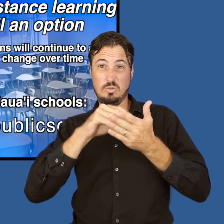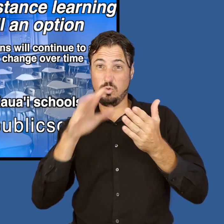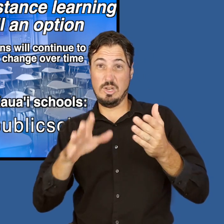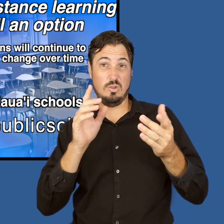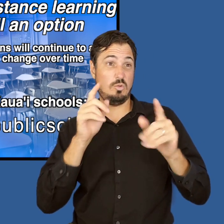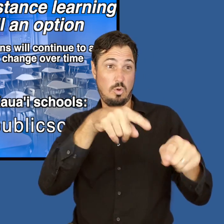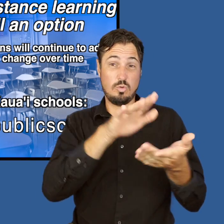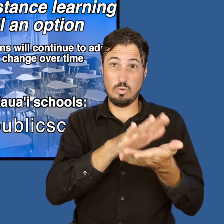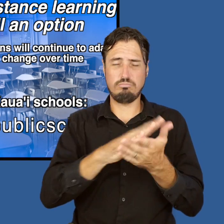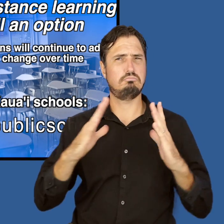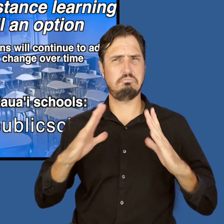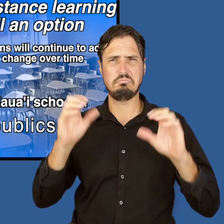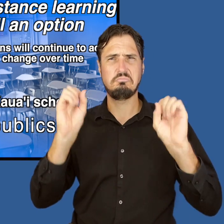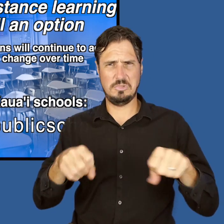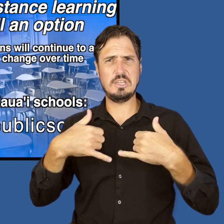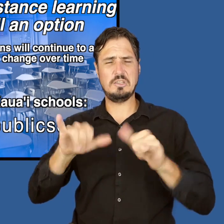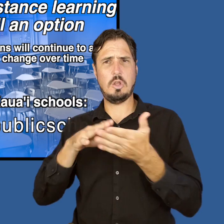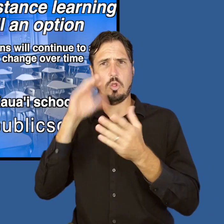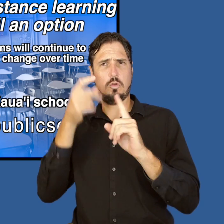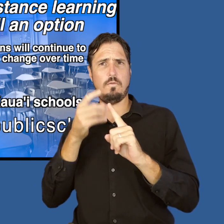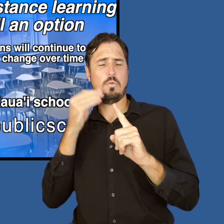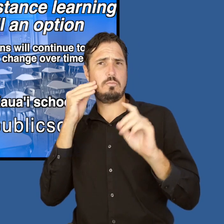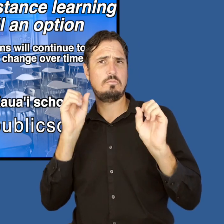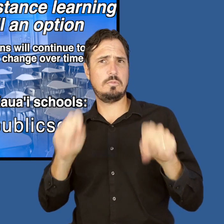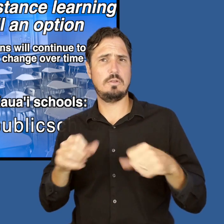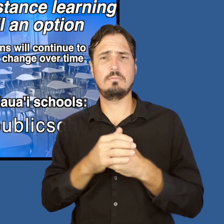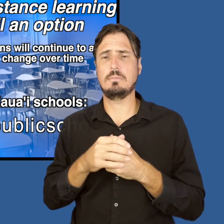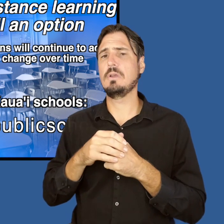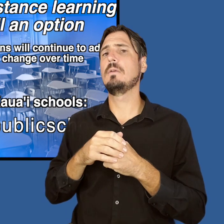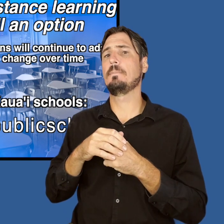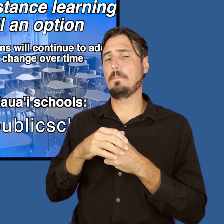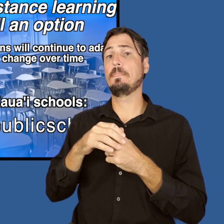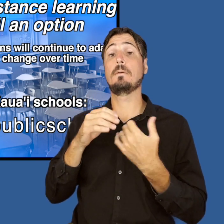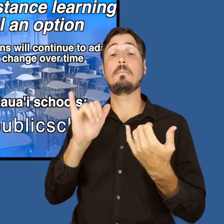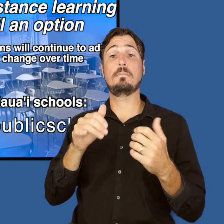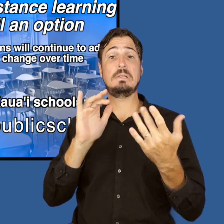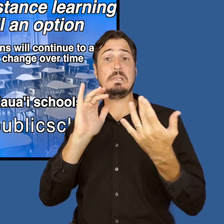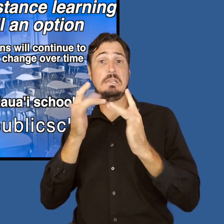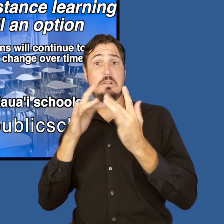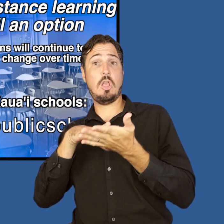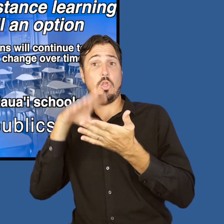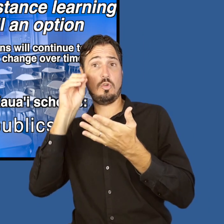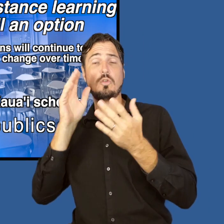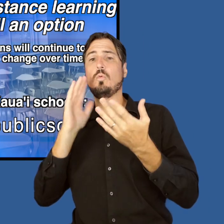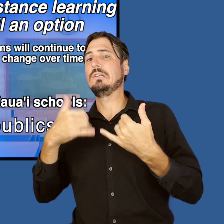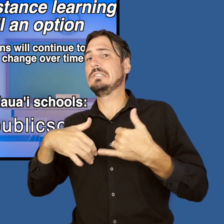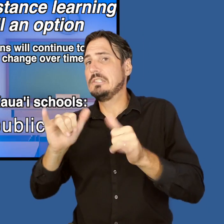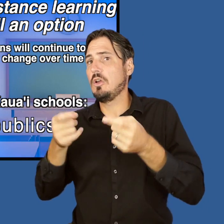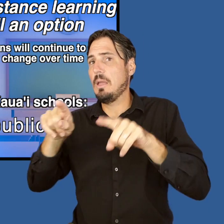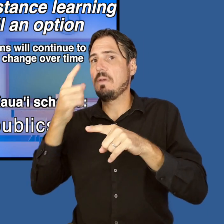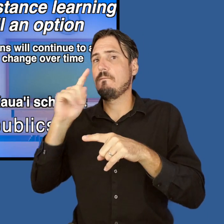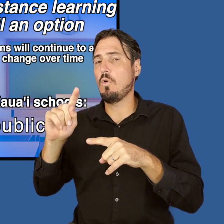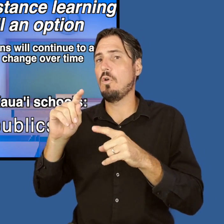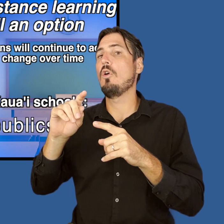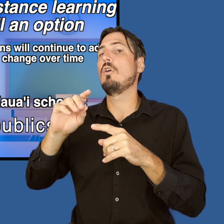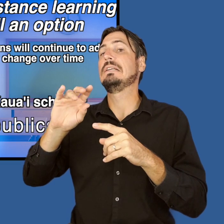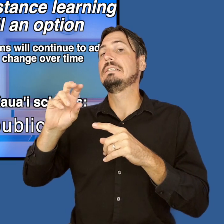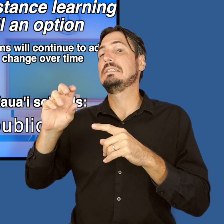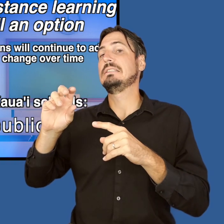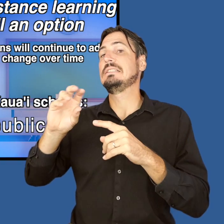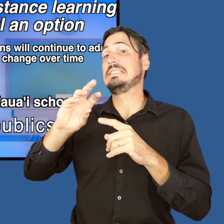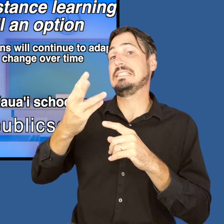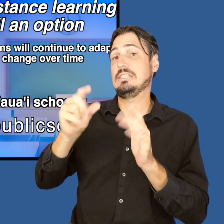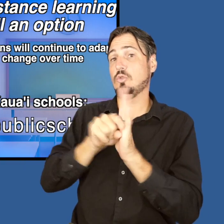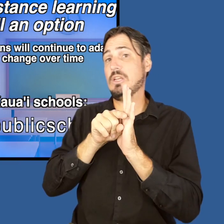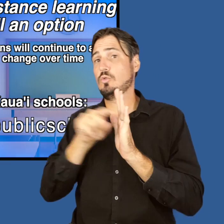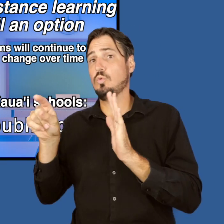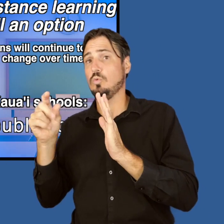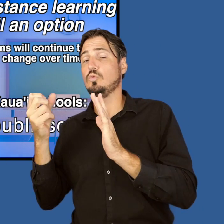Distance learning will stay in place for secondary students to ensure consistent instruction and school operations for credit earning courses